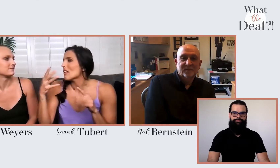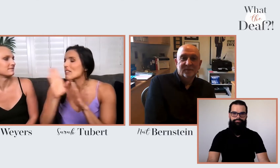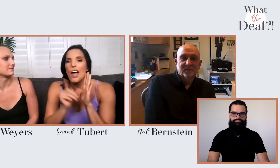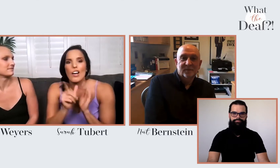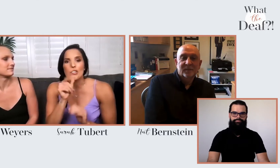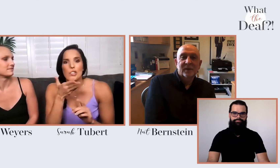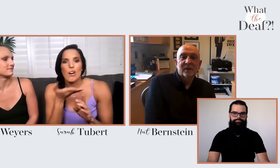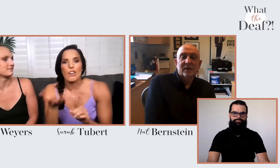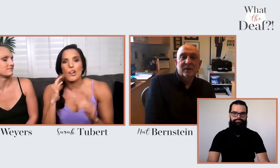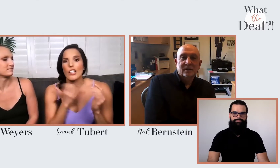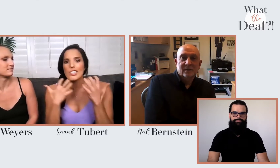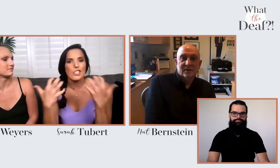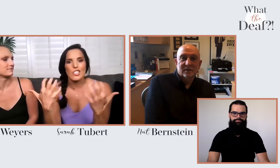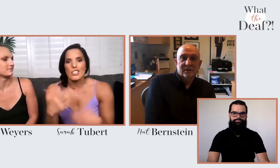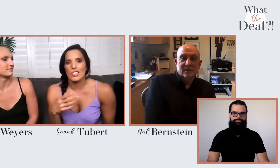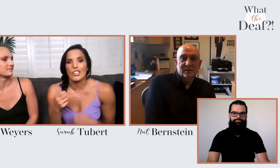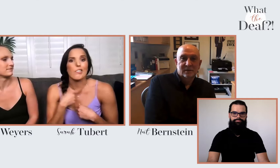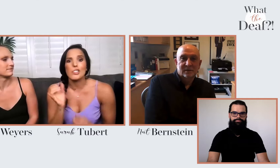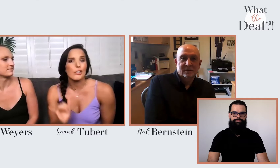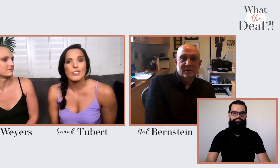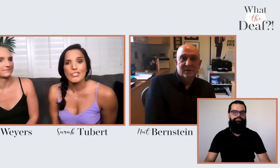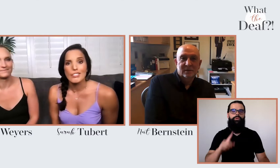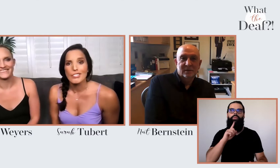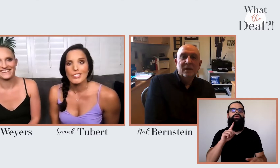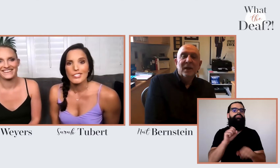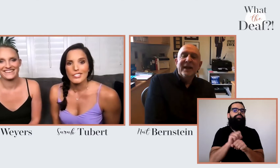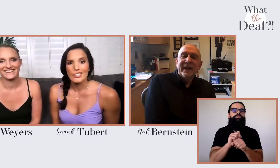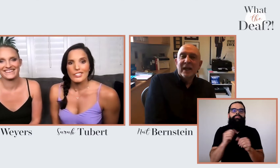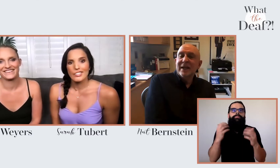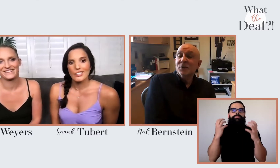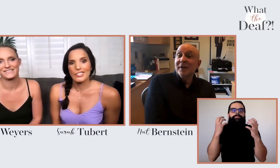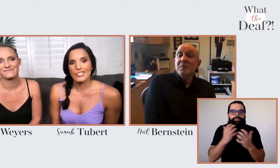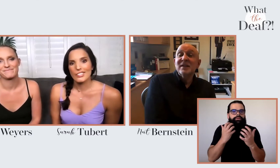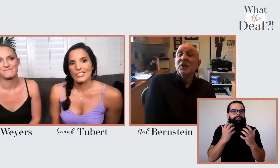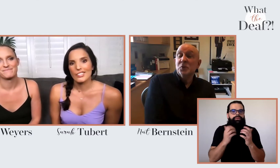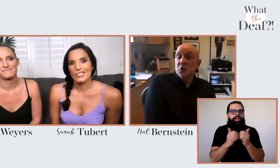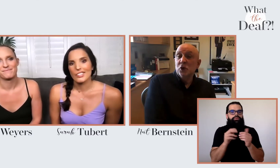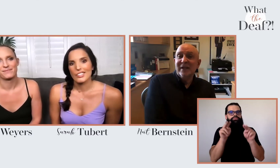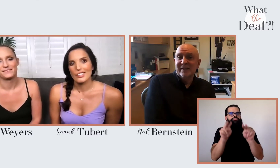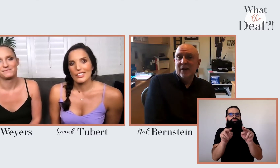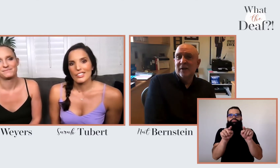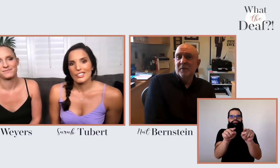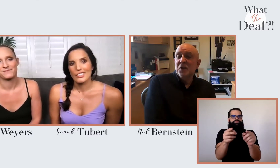bit of a background of who you are for our listeners to love you too. Yeah, it's really amazing cause when you look at Sarah and me,